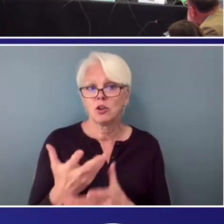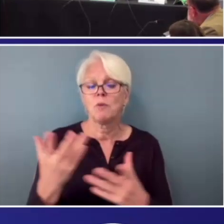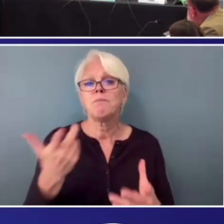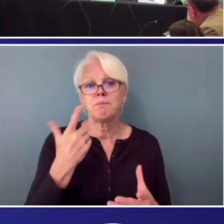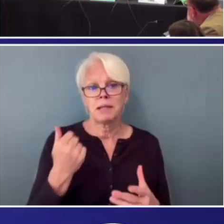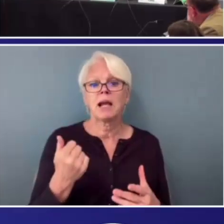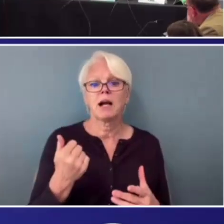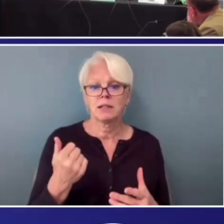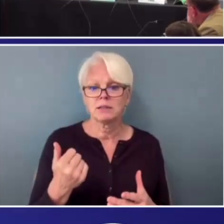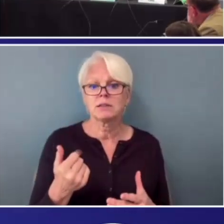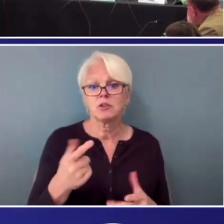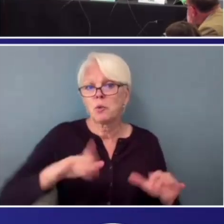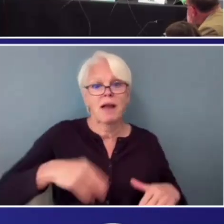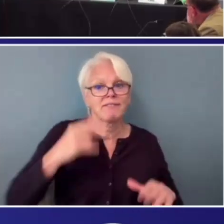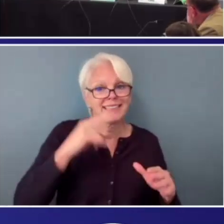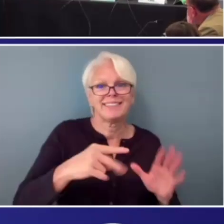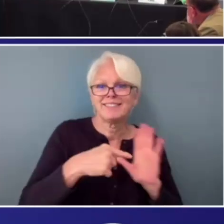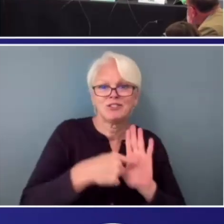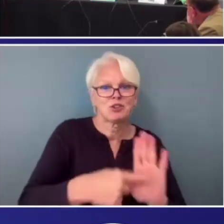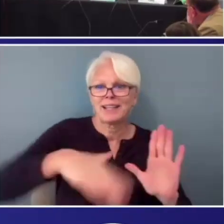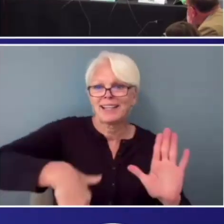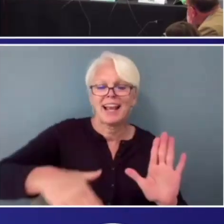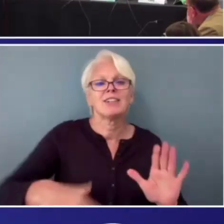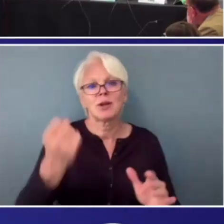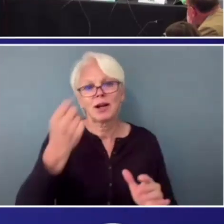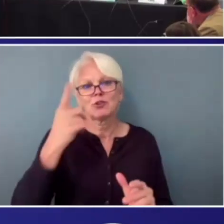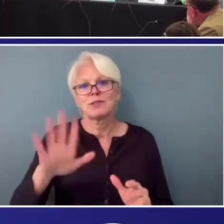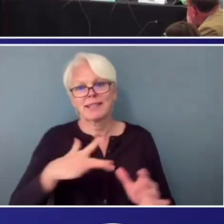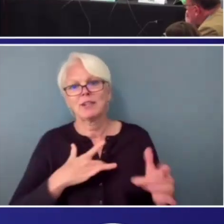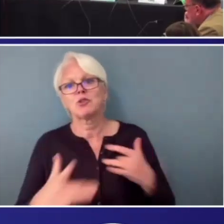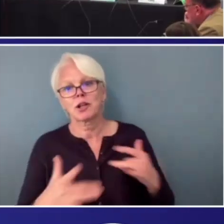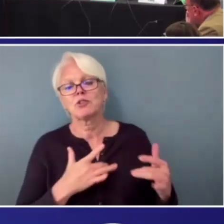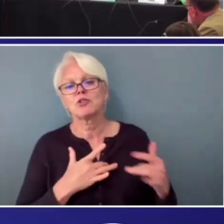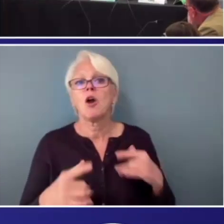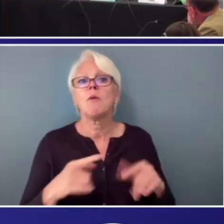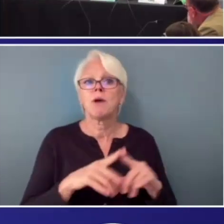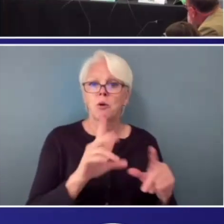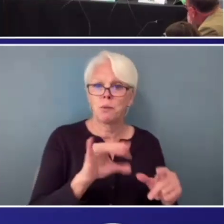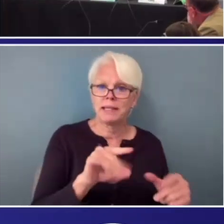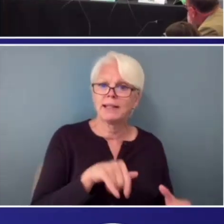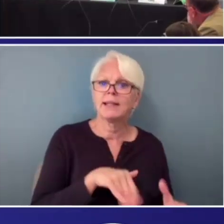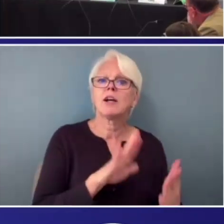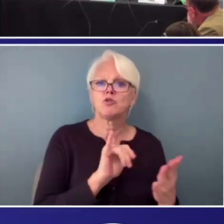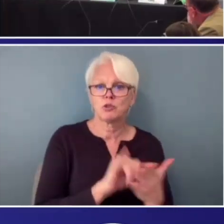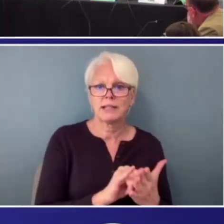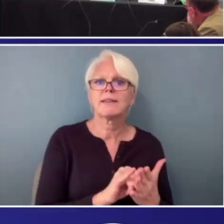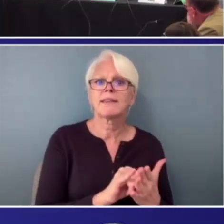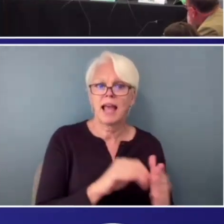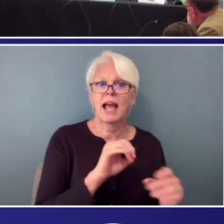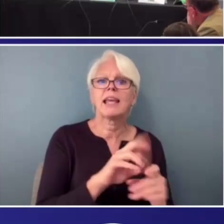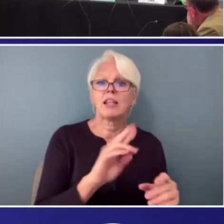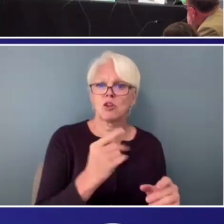you haven't seen that yet, so I can understand why you have that concern. But we have addressed that elsewhere in the regulations for the provisions that we